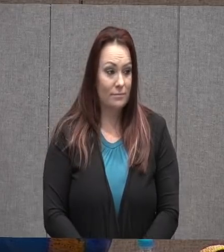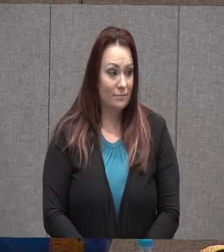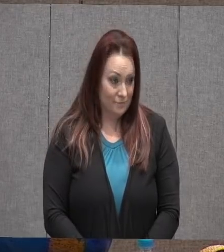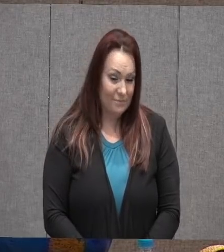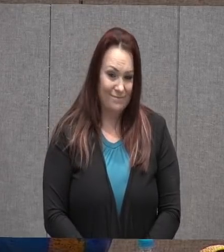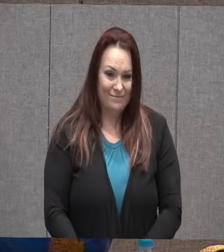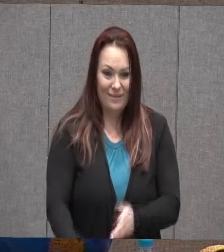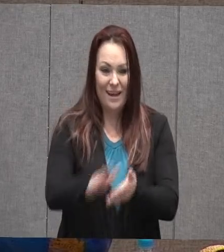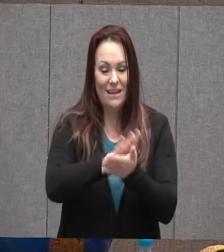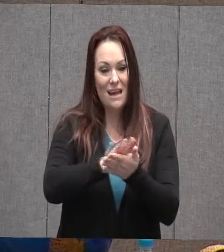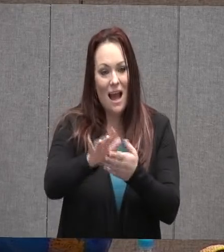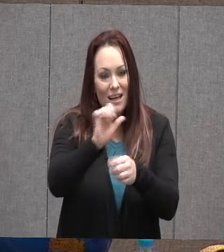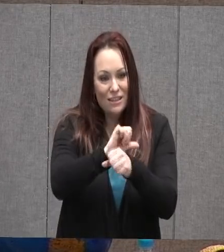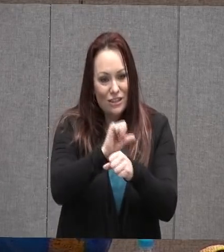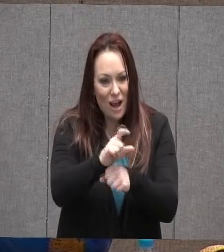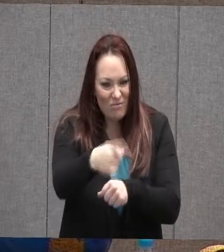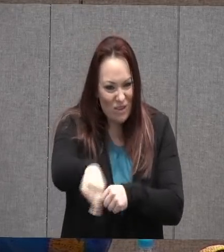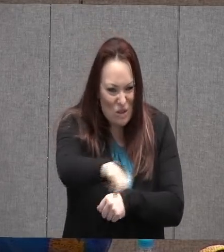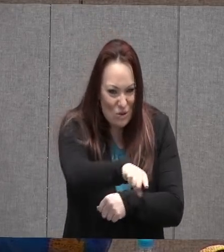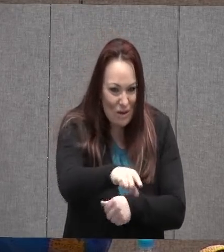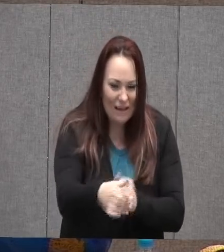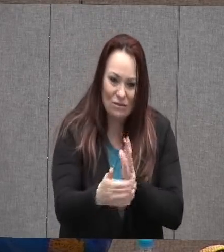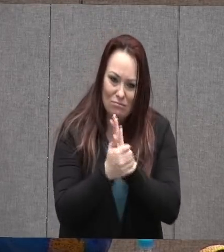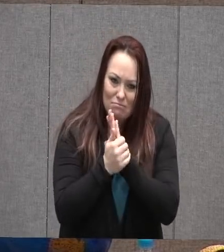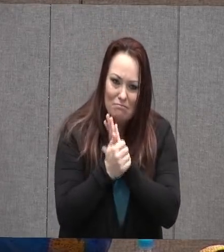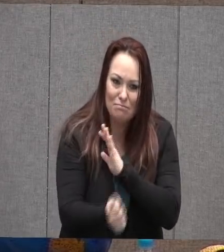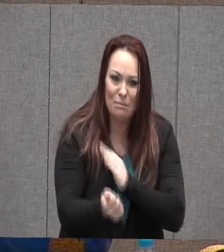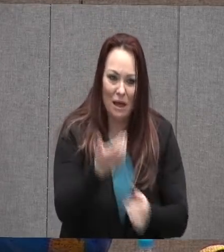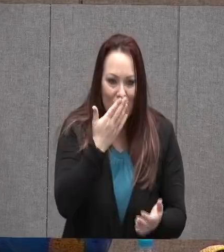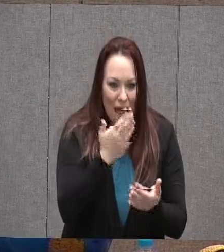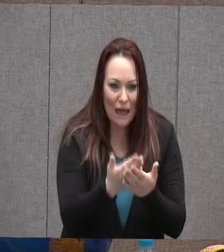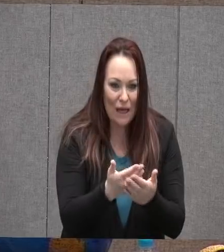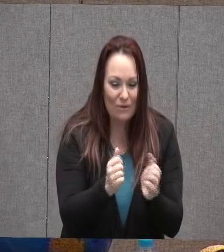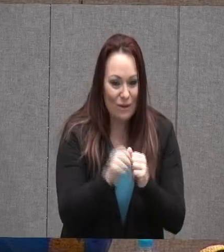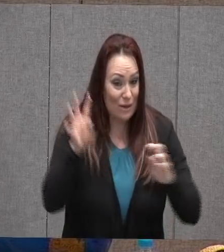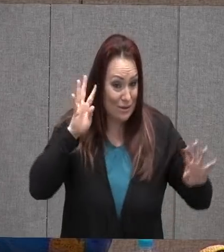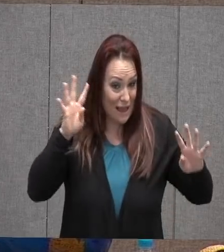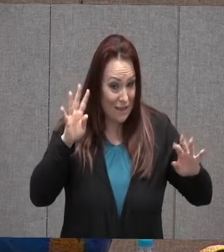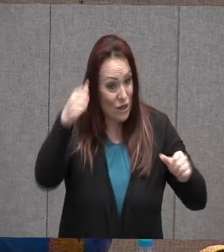Nice job, you guys are getting so good at those sounds. Remember to keep practicing those